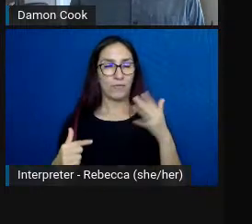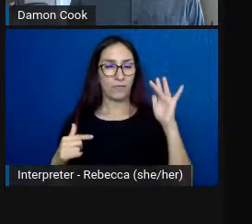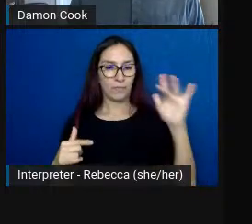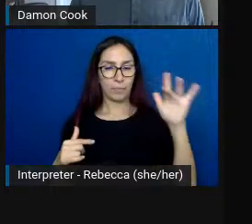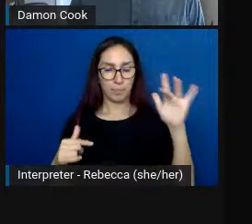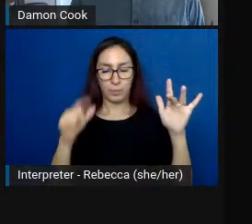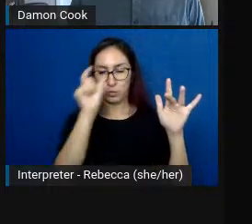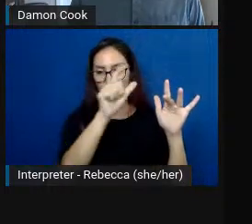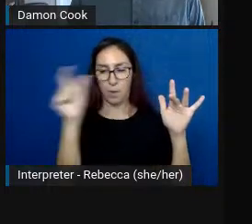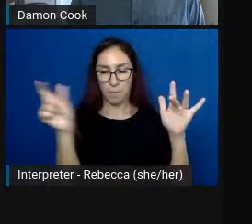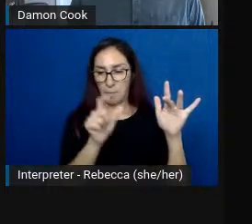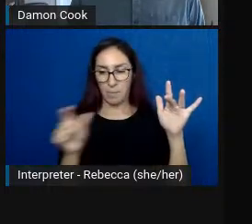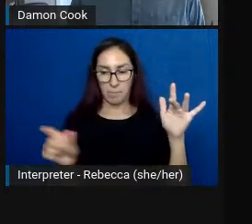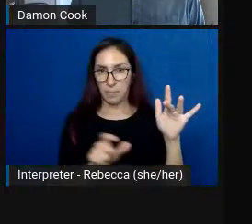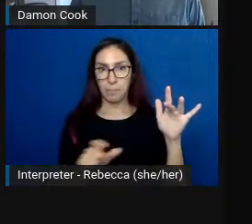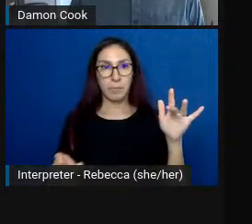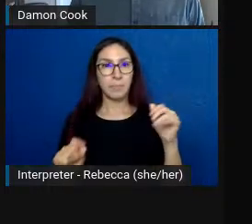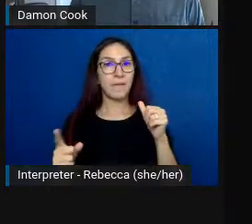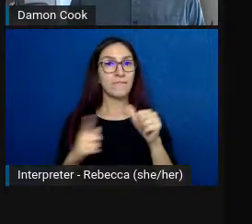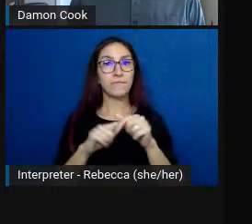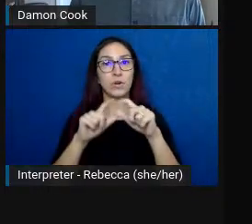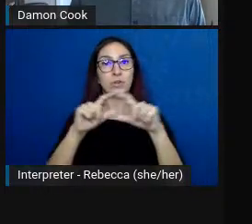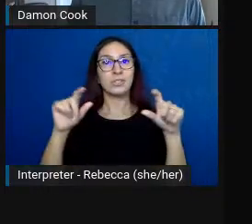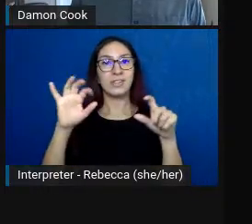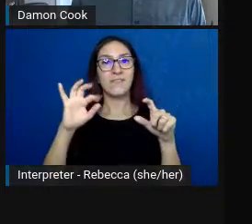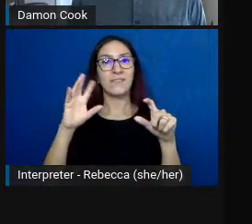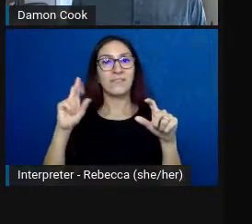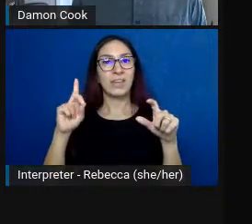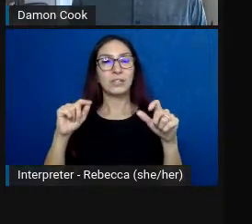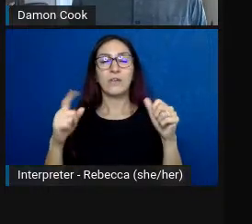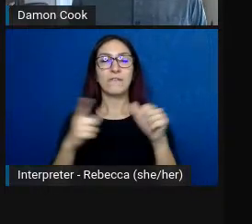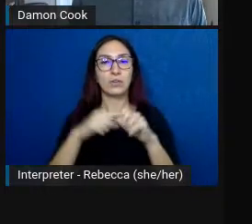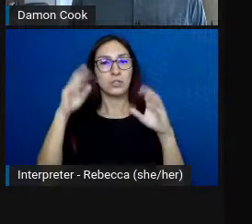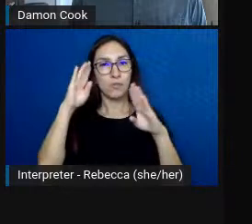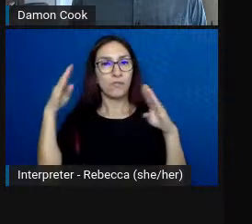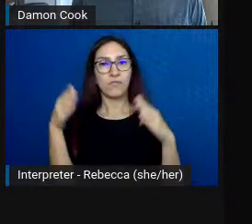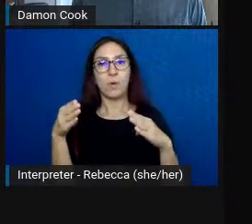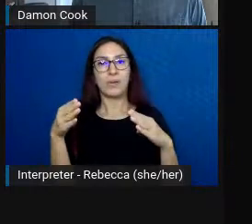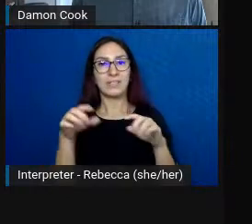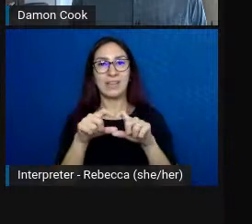Dialog that is open and it is showing the tab order that exists in this example